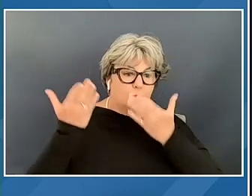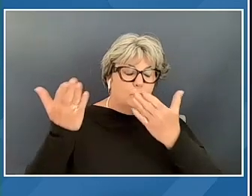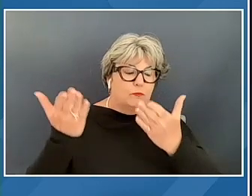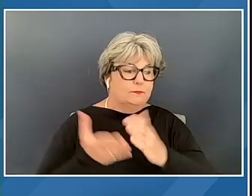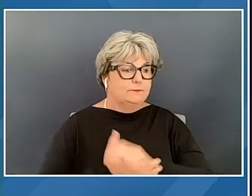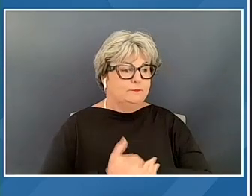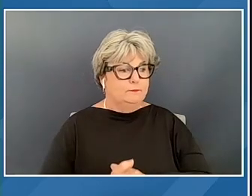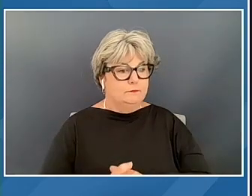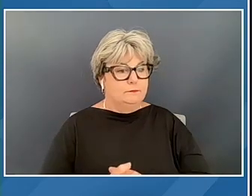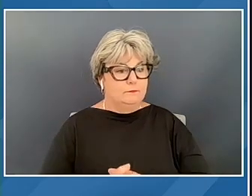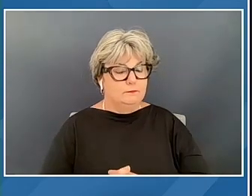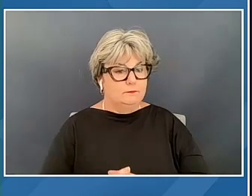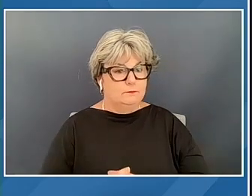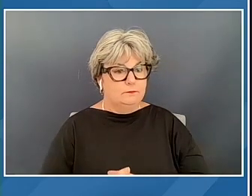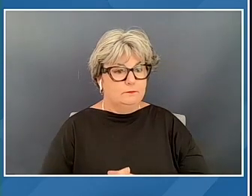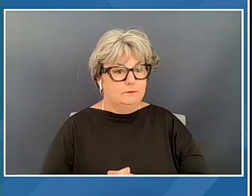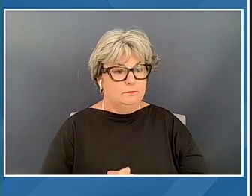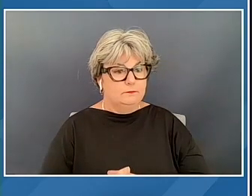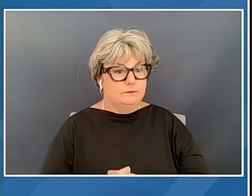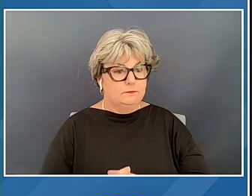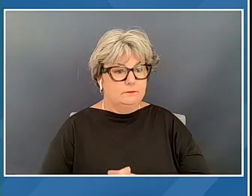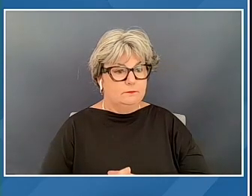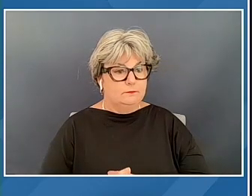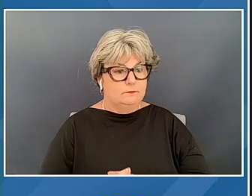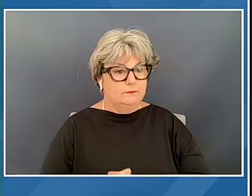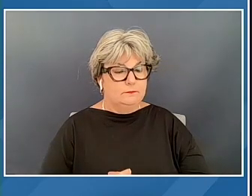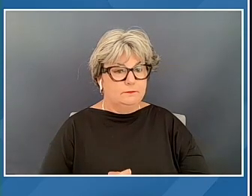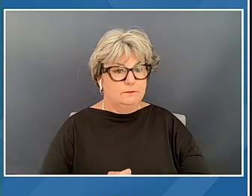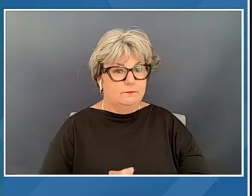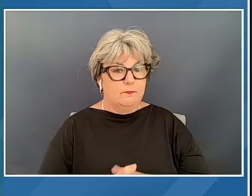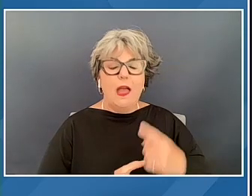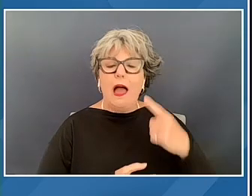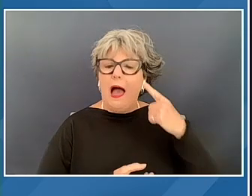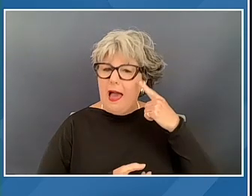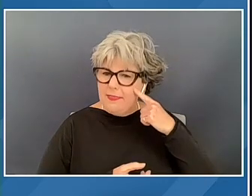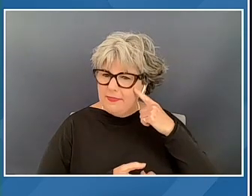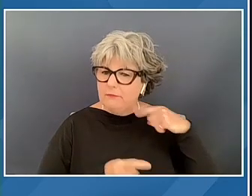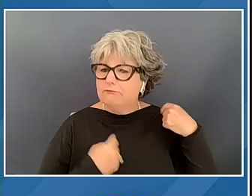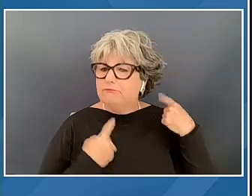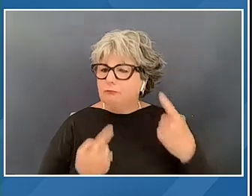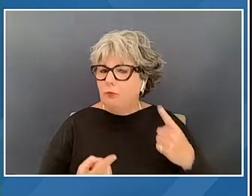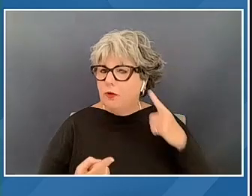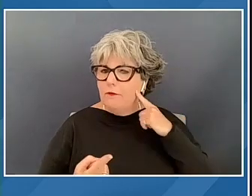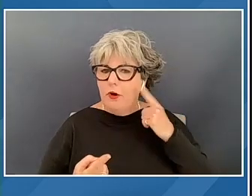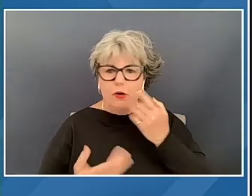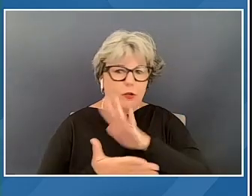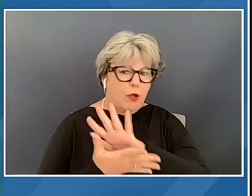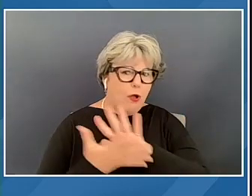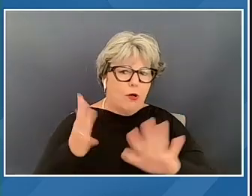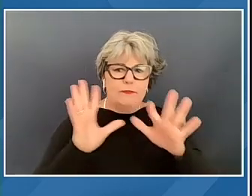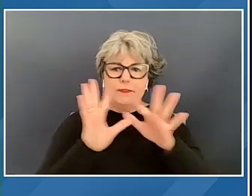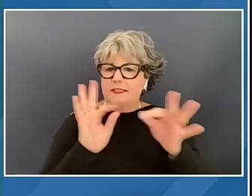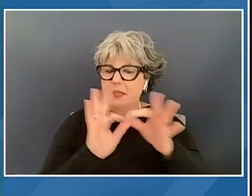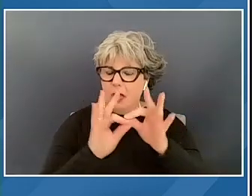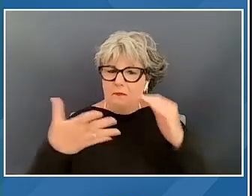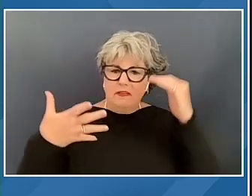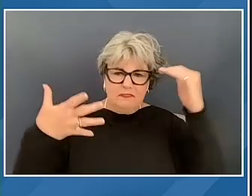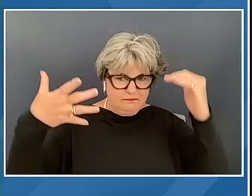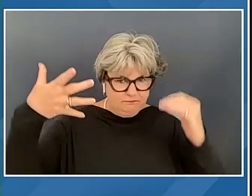I think that we have heard every one of these comments, and we are taking every